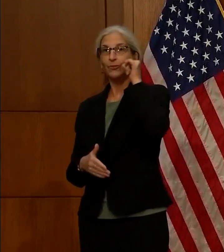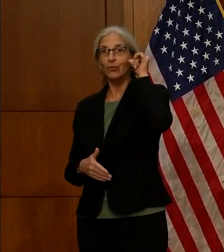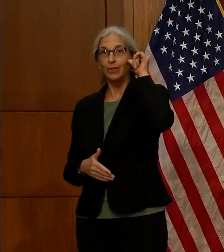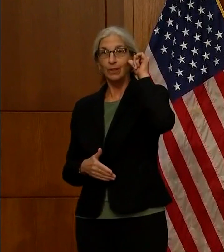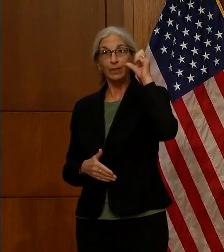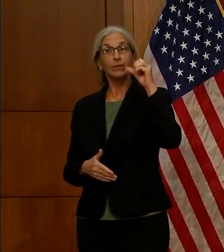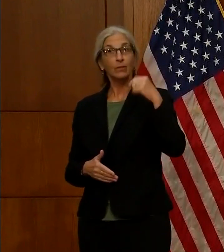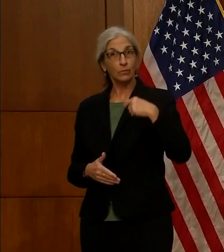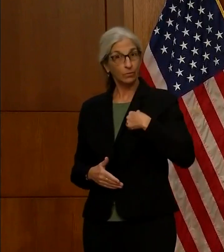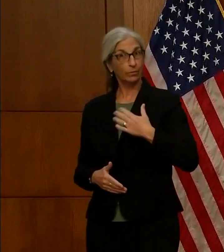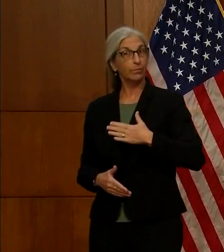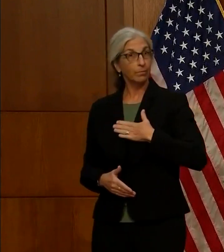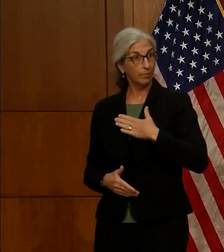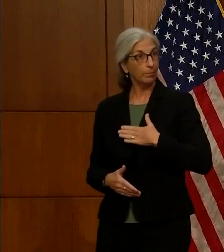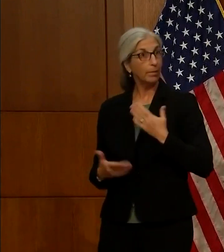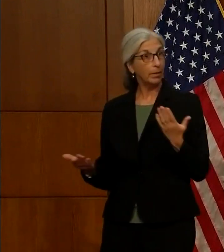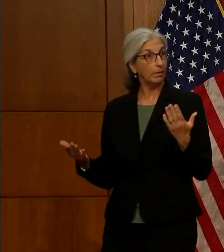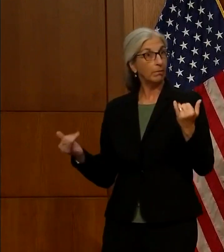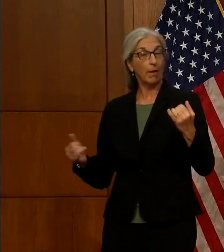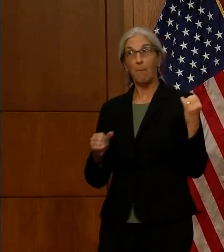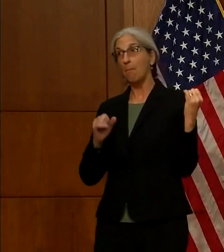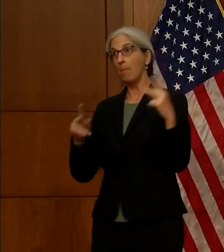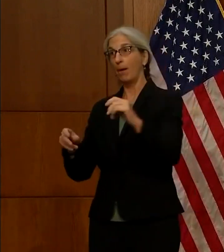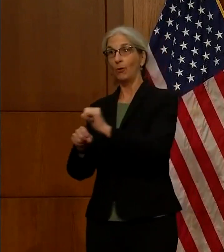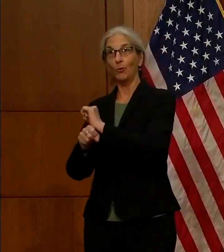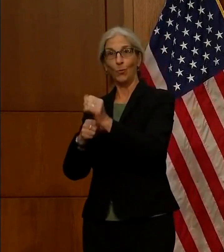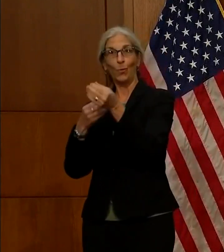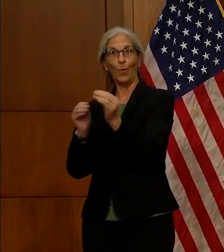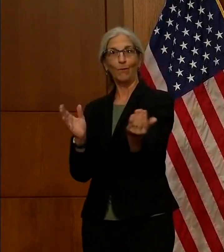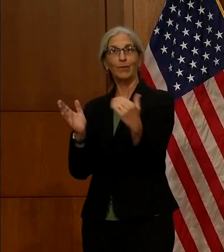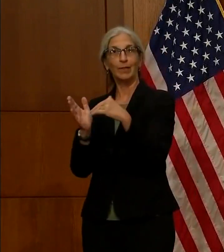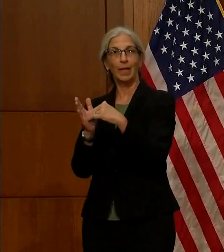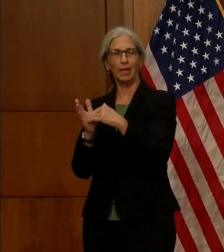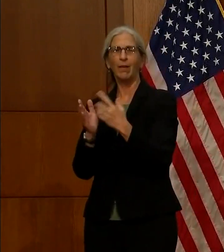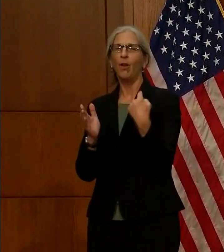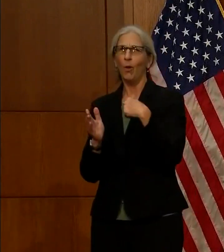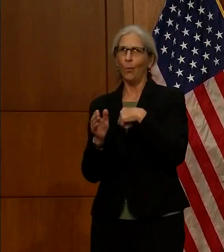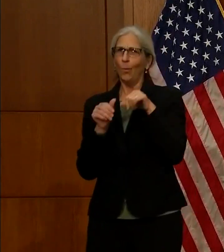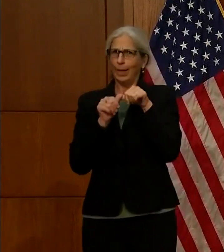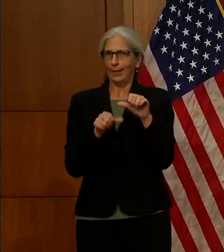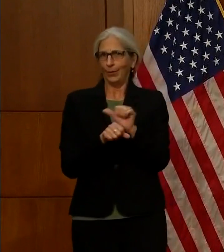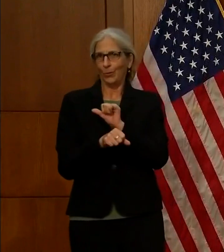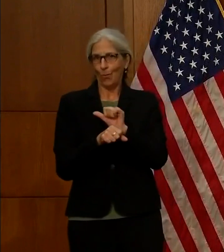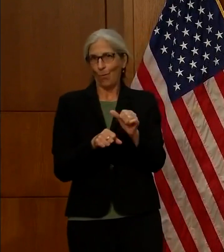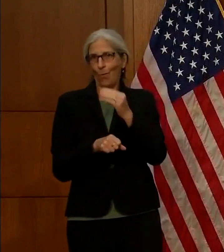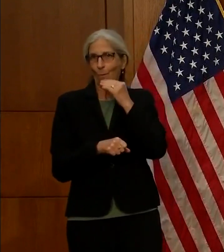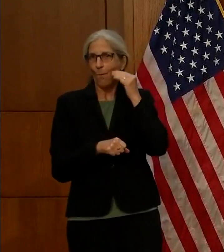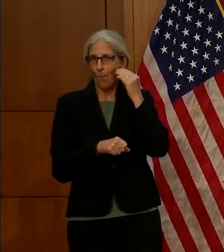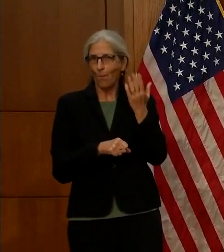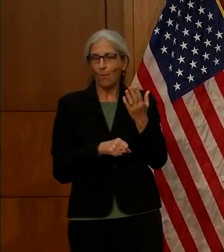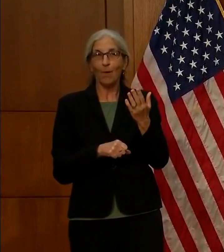DAY OF THAT WAS YESTERDAY SO I'M GLAD TO BE- BACK AT THE